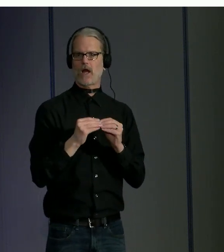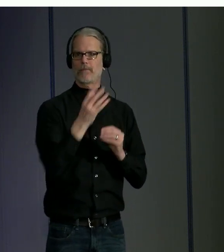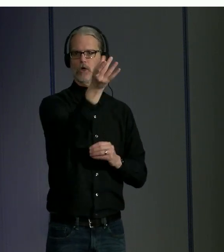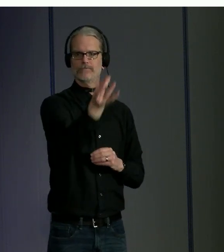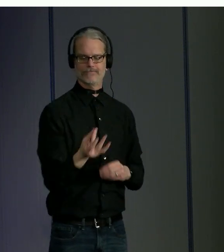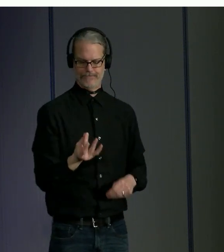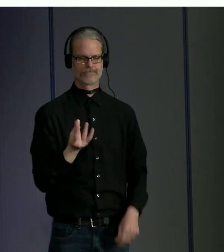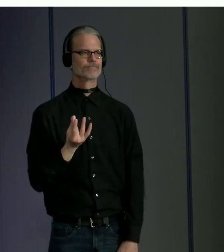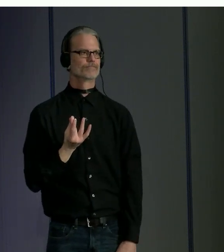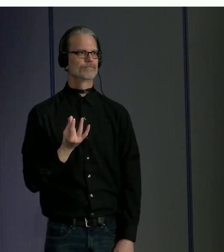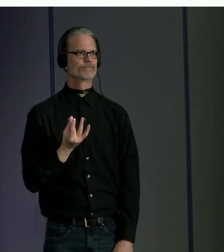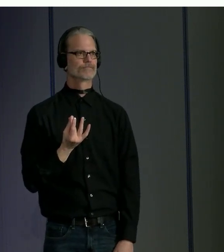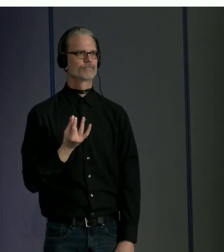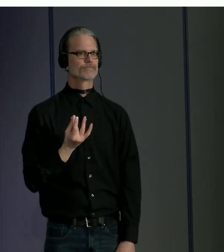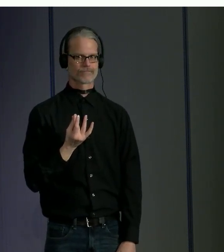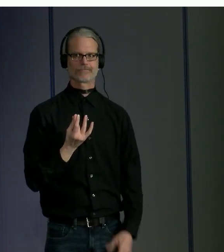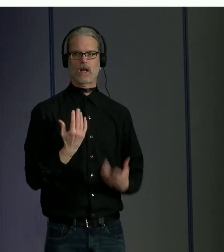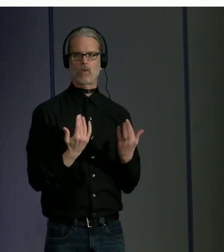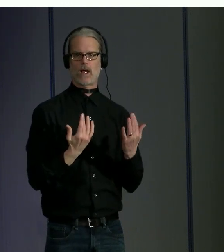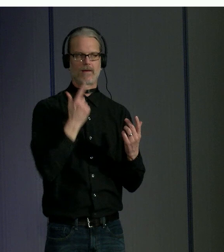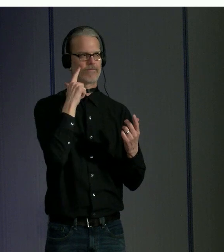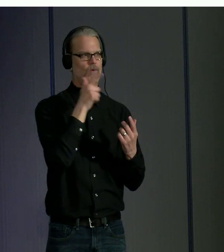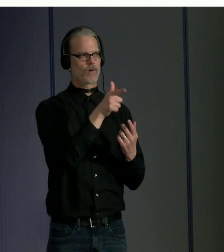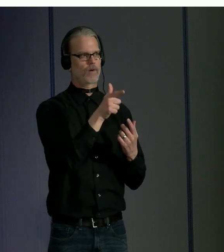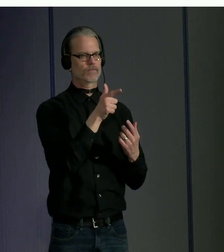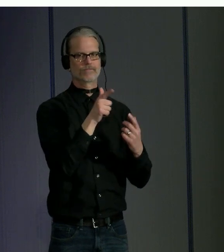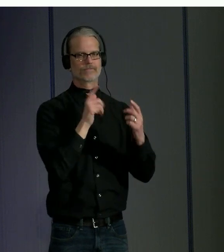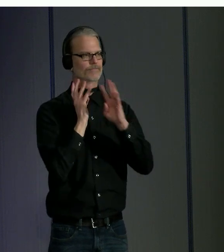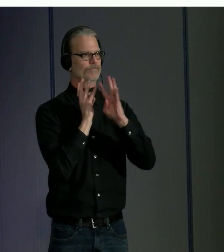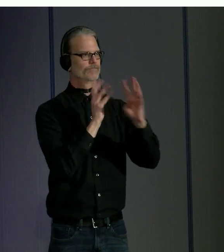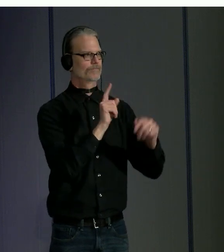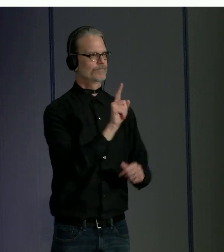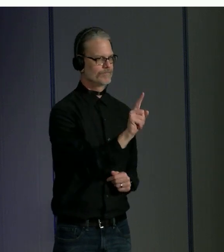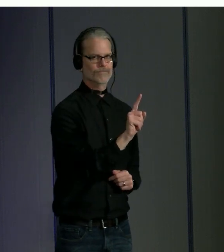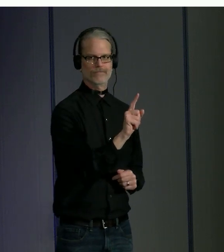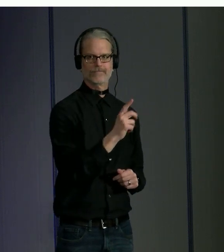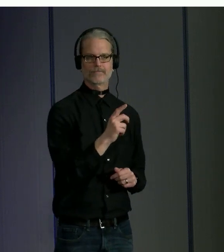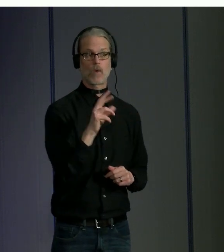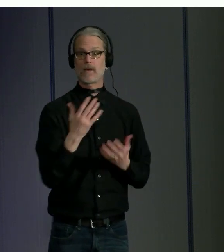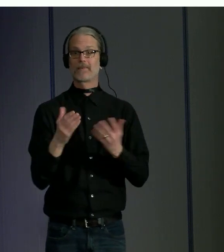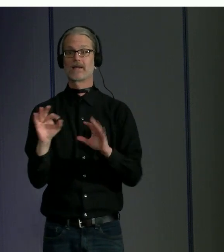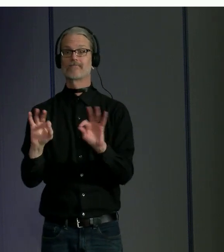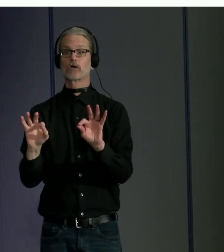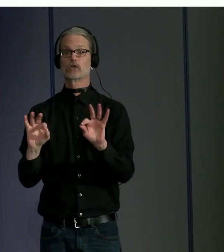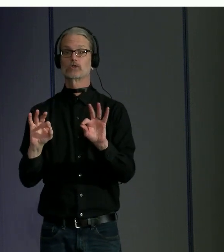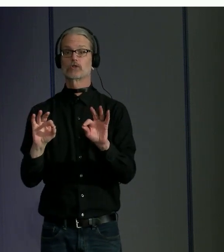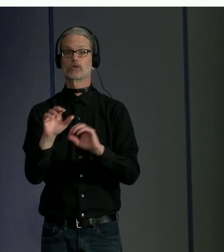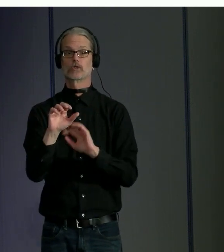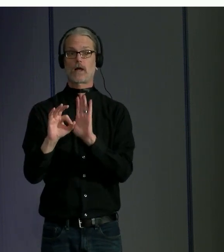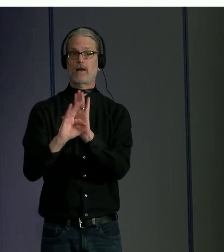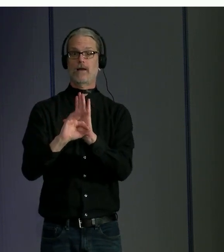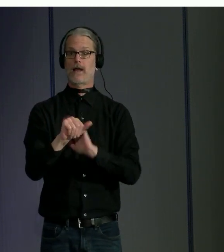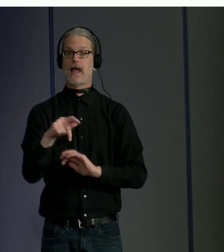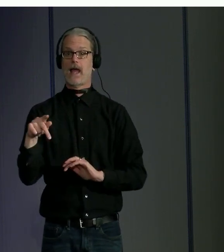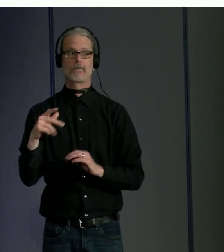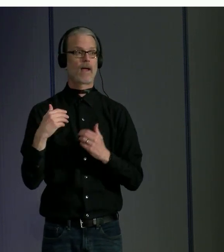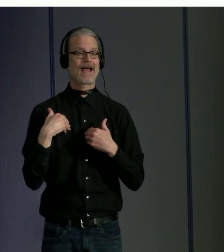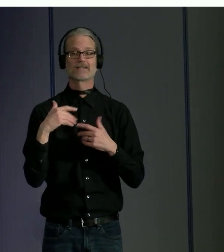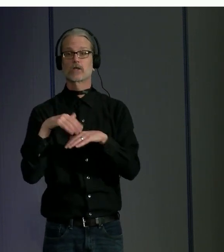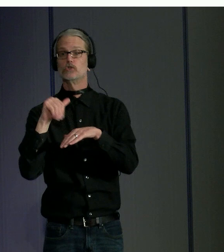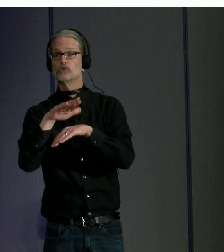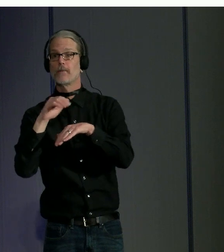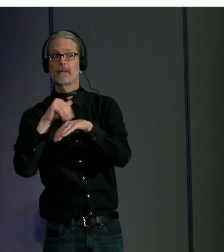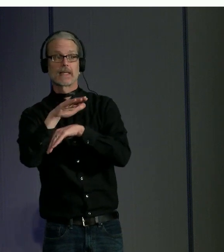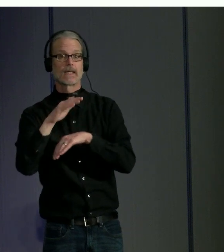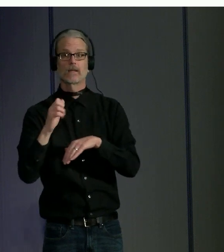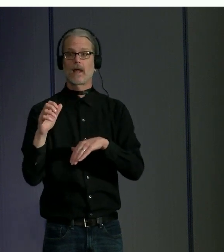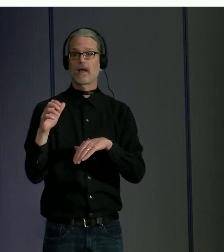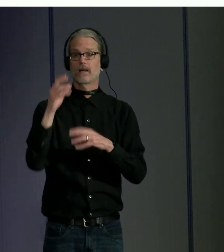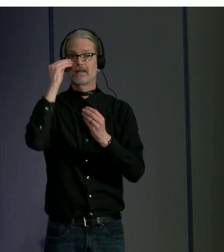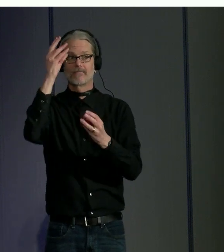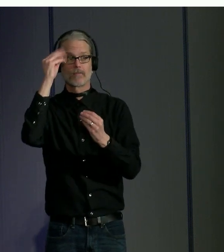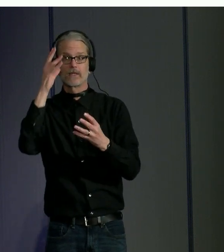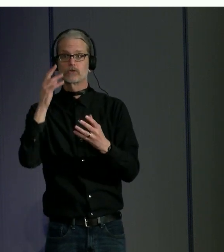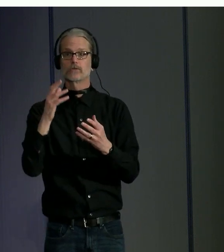But maybe the furniture app has some shipping and logistics concern it needs to solve.